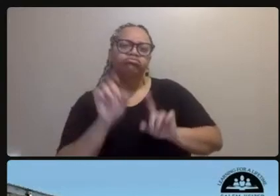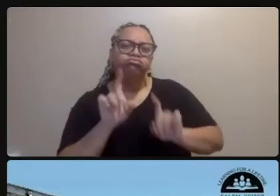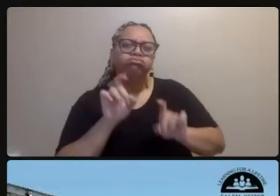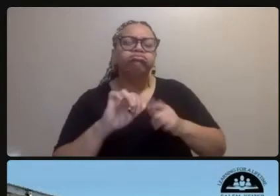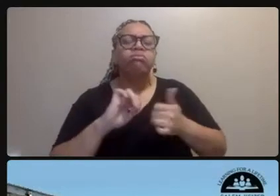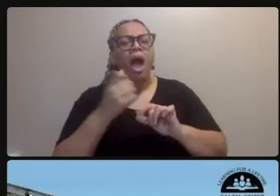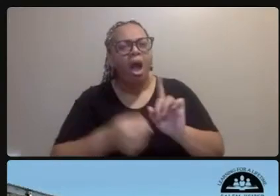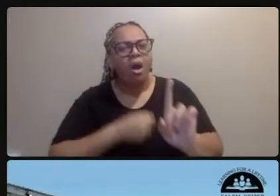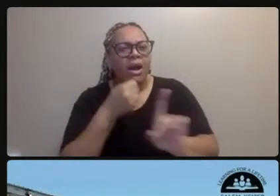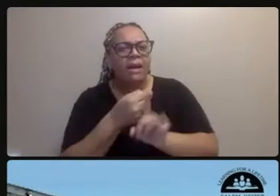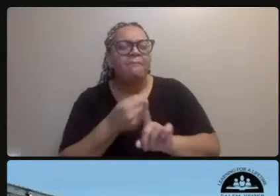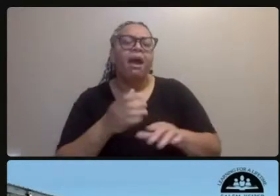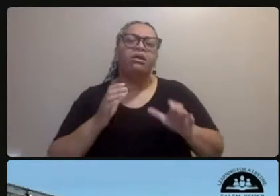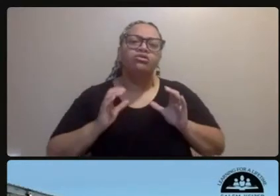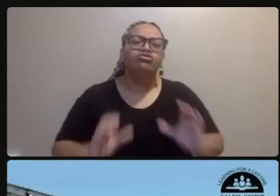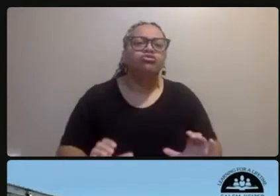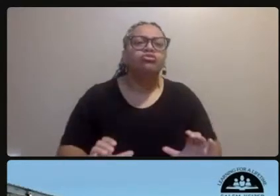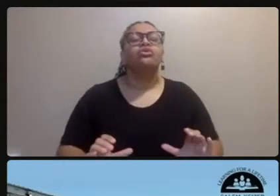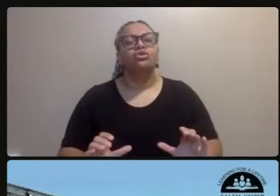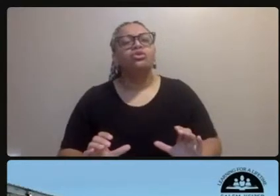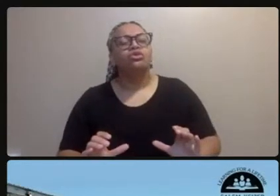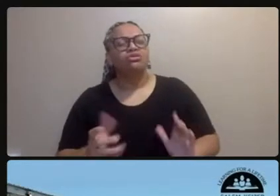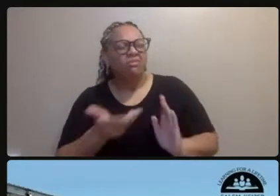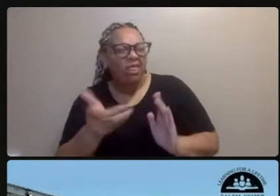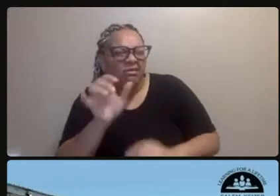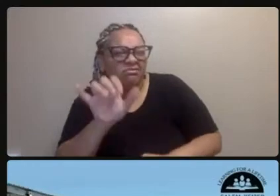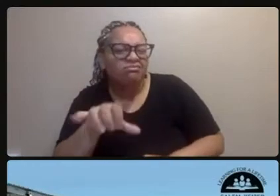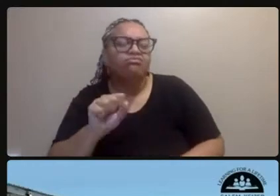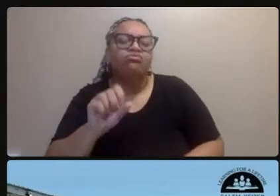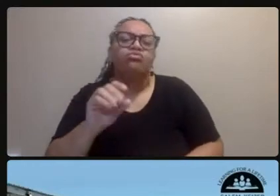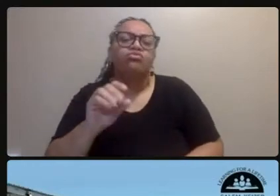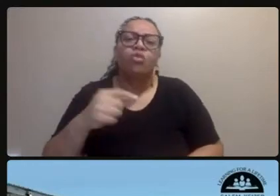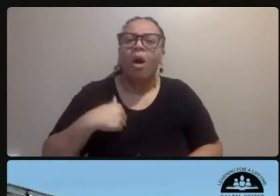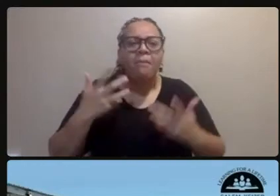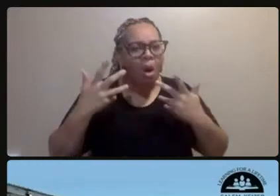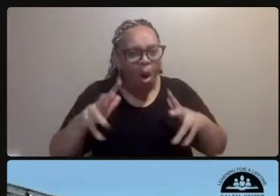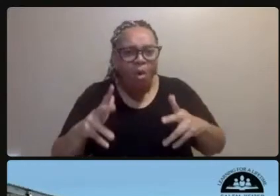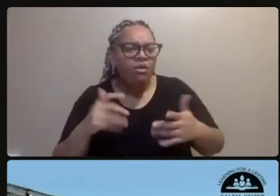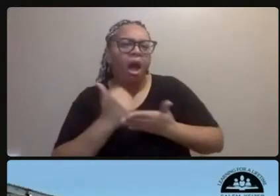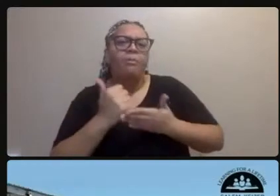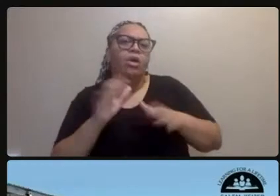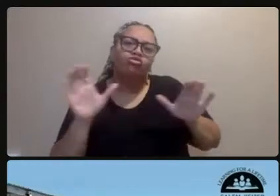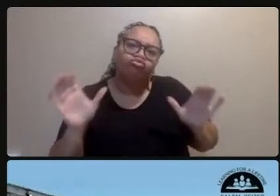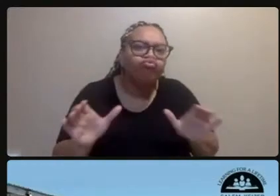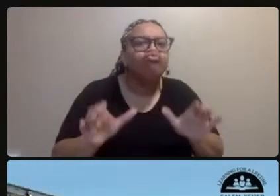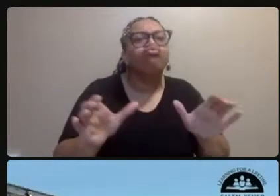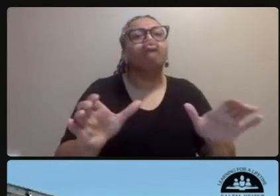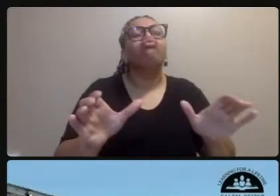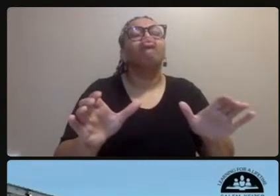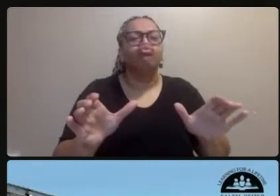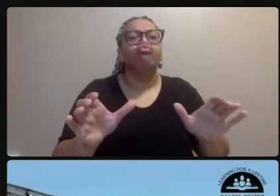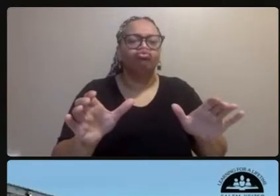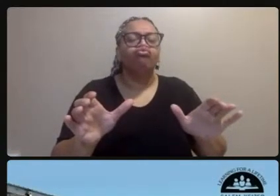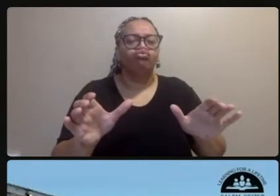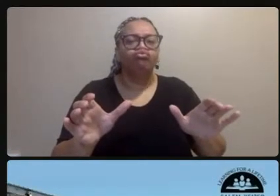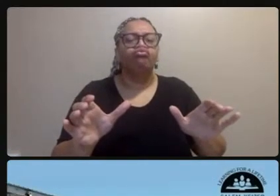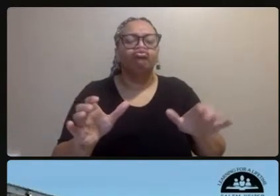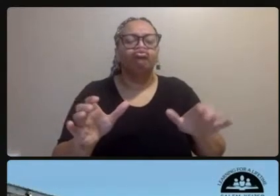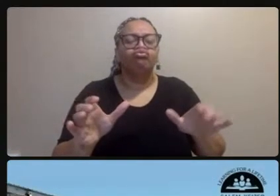AND SO IT'S YOU KNOW, KIND OF WHAT FROM MY PERSPECTIVE I'M ALWAYS ASKING QUESTIONS ABOUT